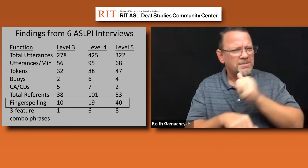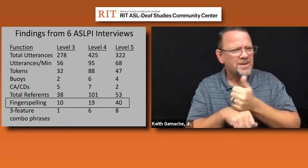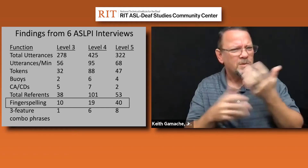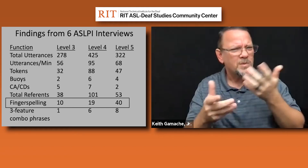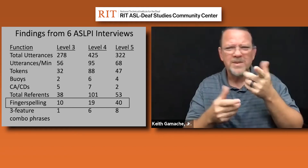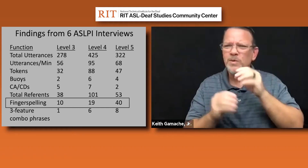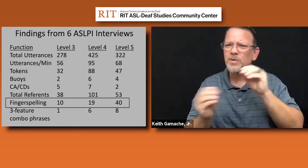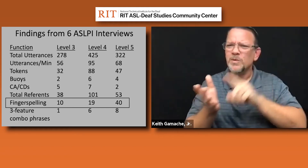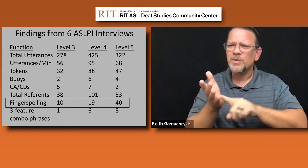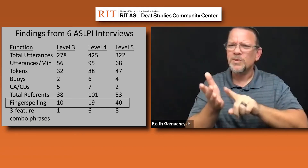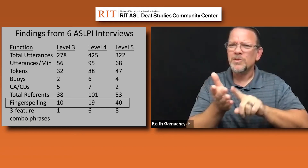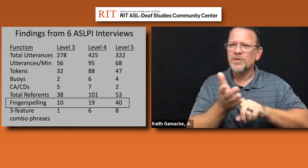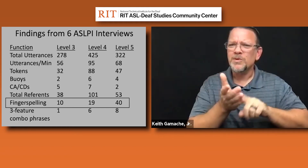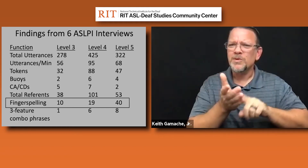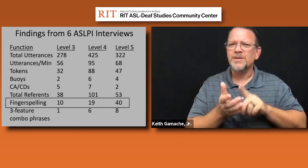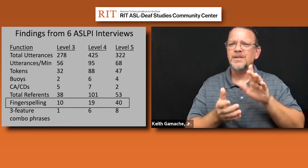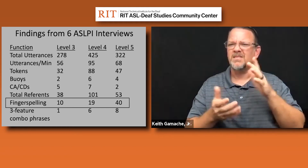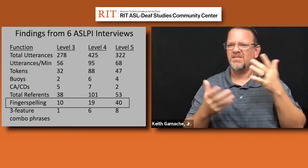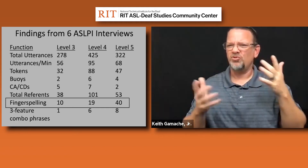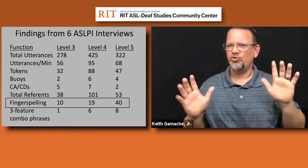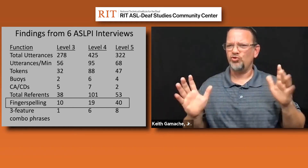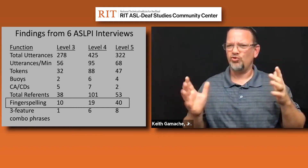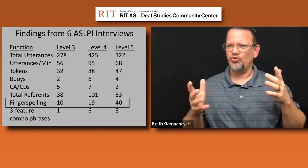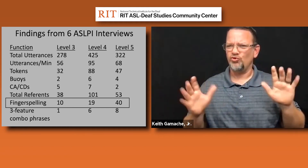so, again, we're spreading ideas and concepts around,